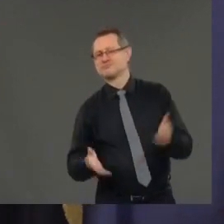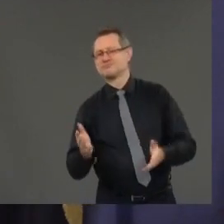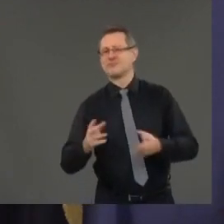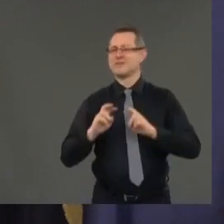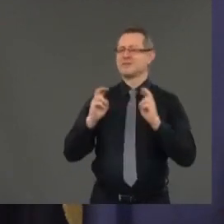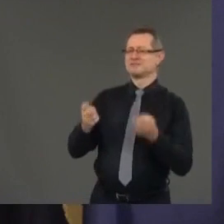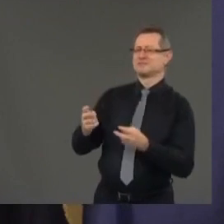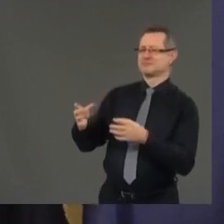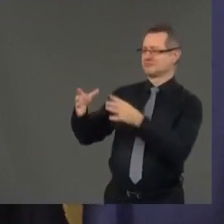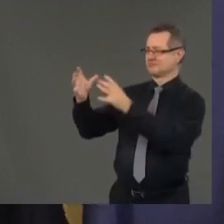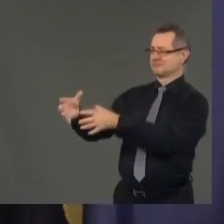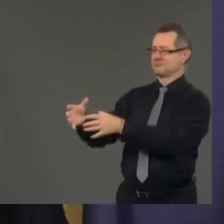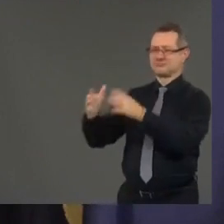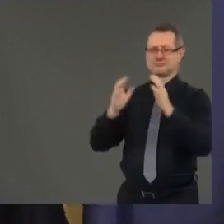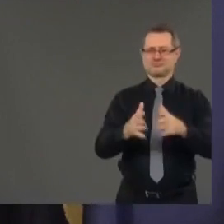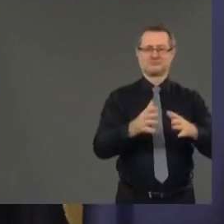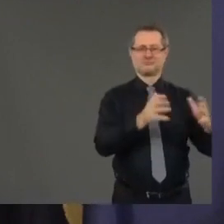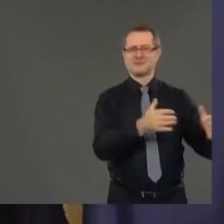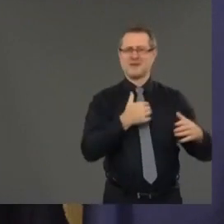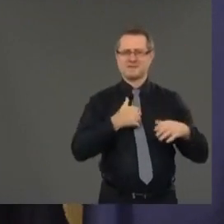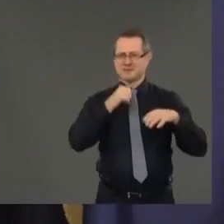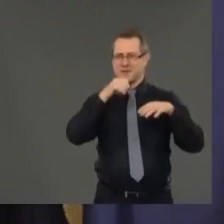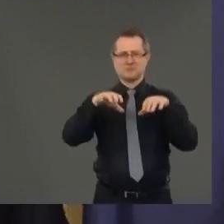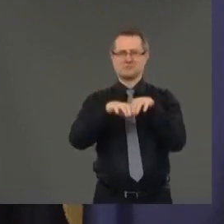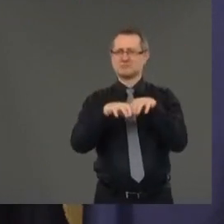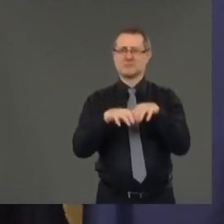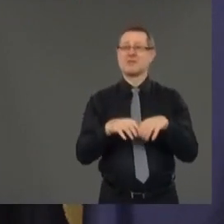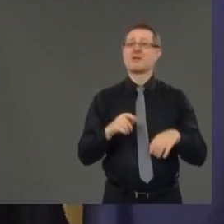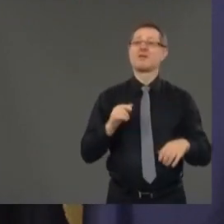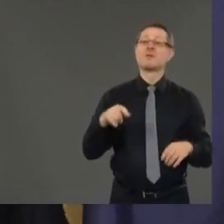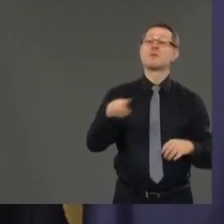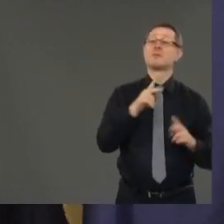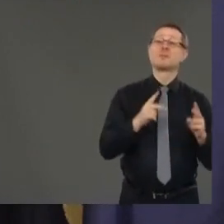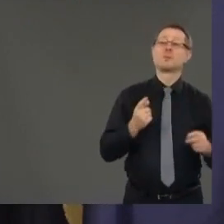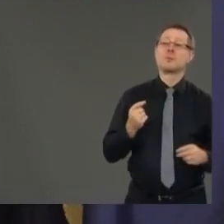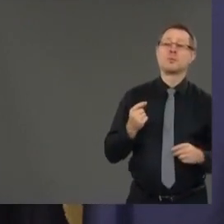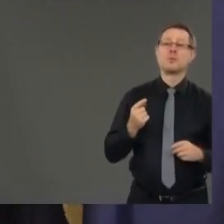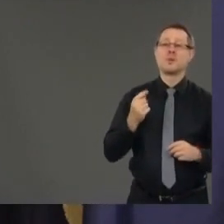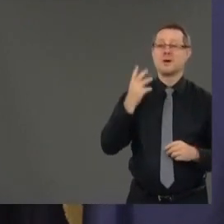YOU STAY AT THE TABLE. AND YOU ONLY CONNECT WITH THOSE